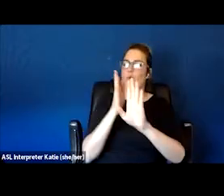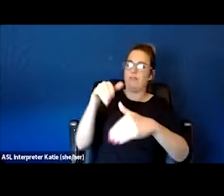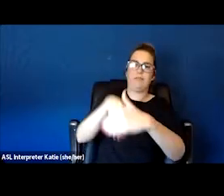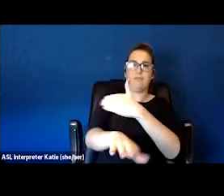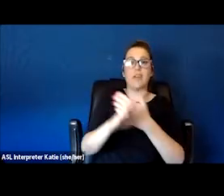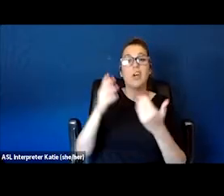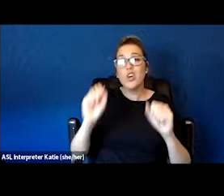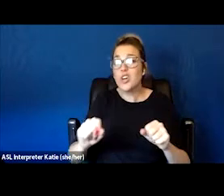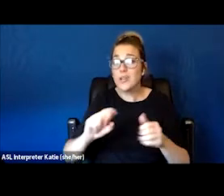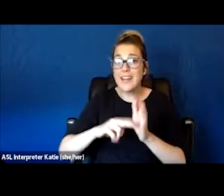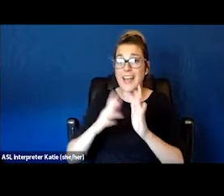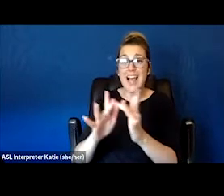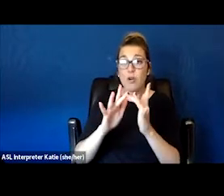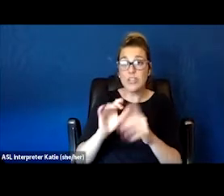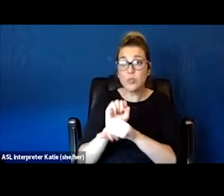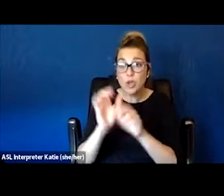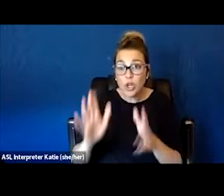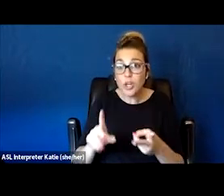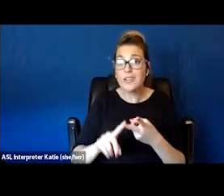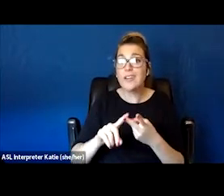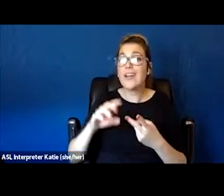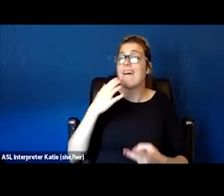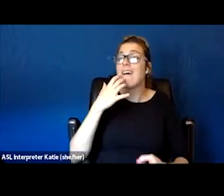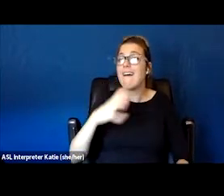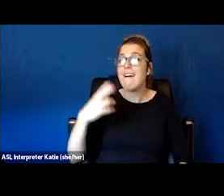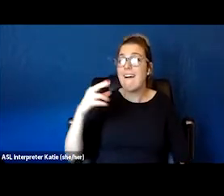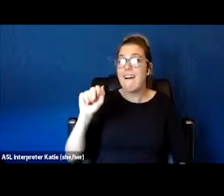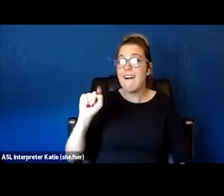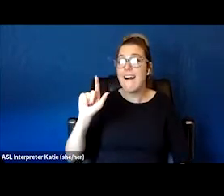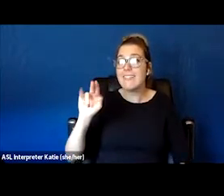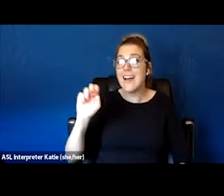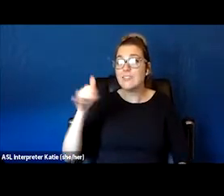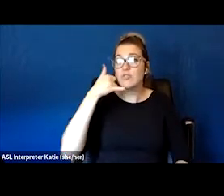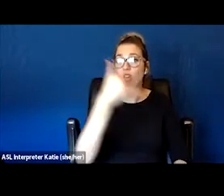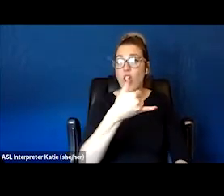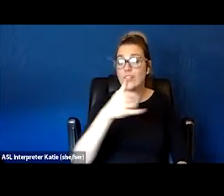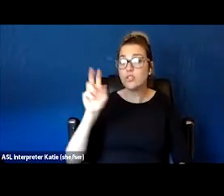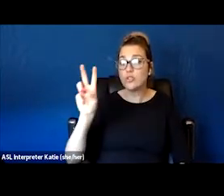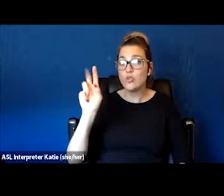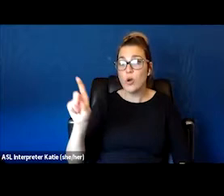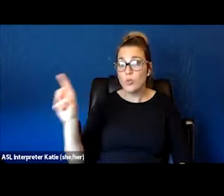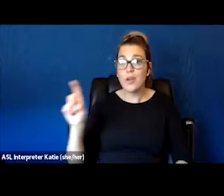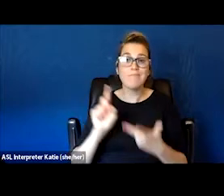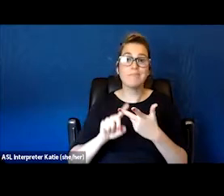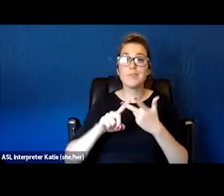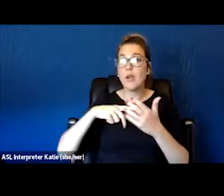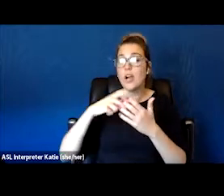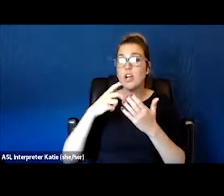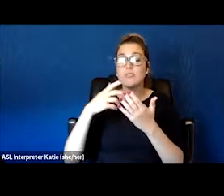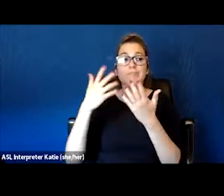It could be by calling a hotline like 211, or it could be just showing up at a program, the service provider's site.